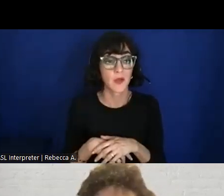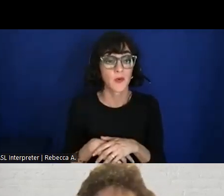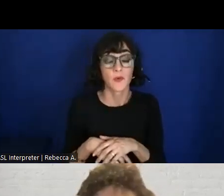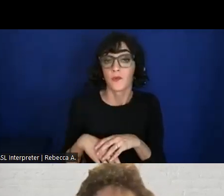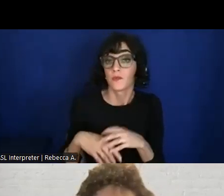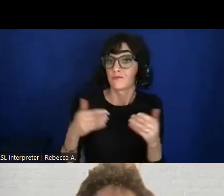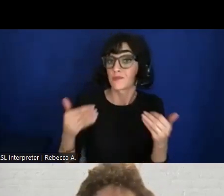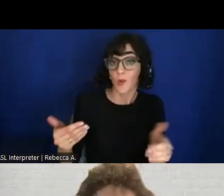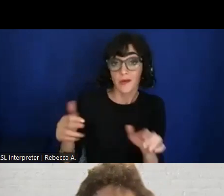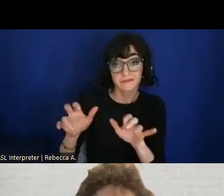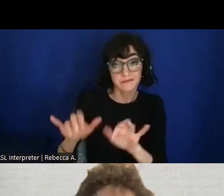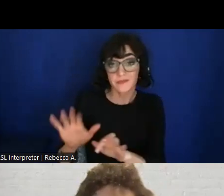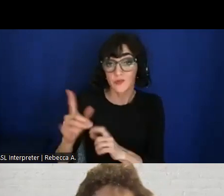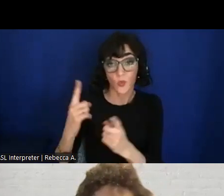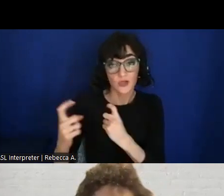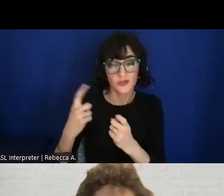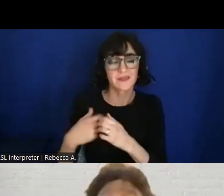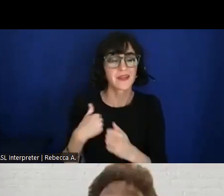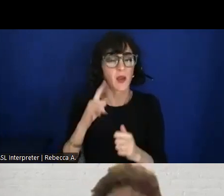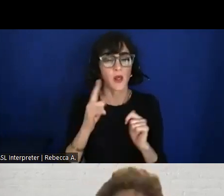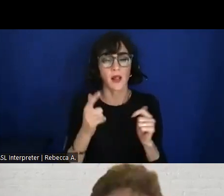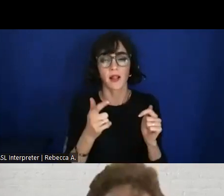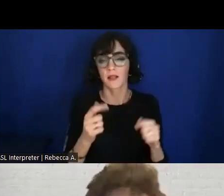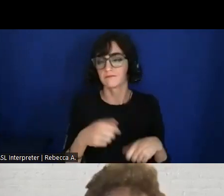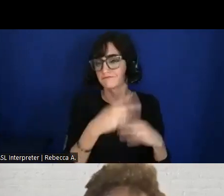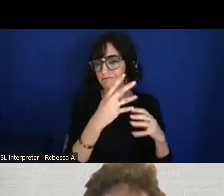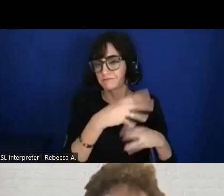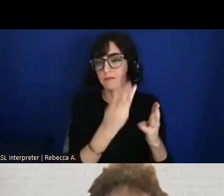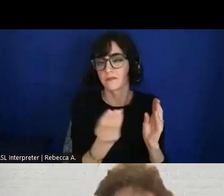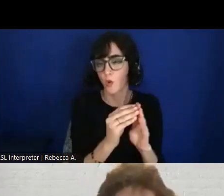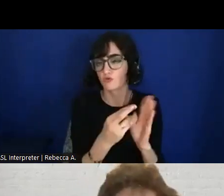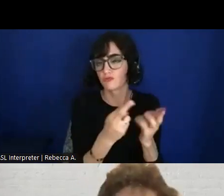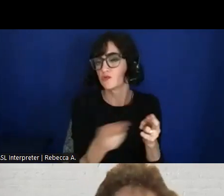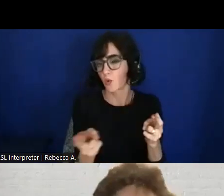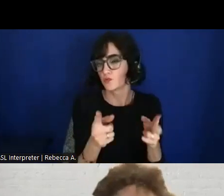uh some of these resources that you'll have access to with this uh slide deck